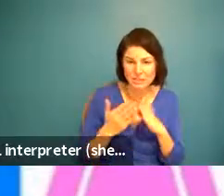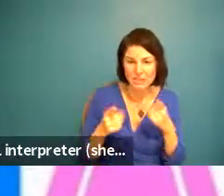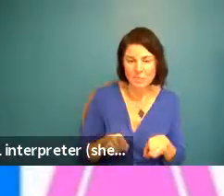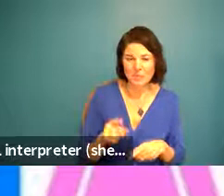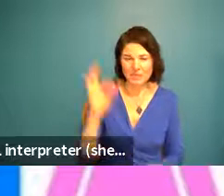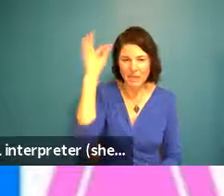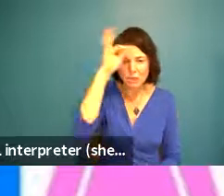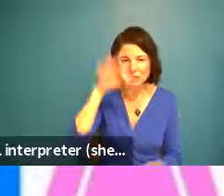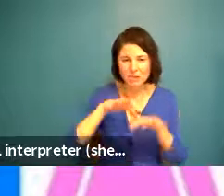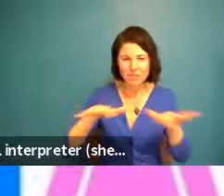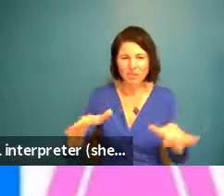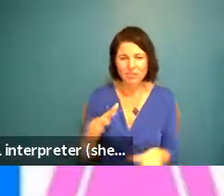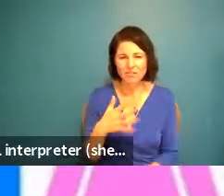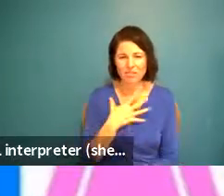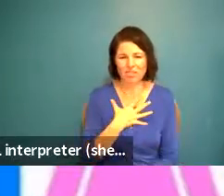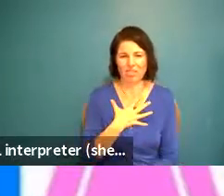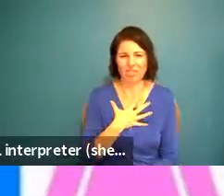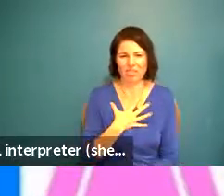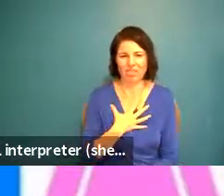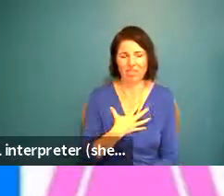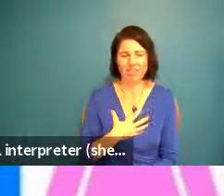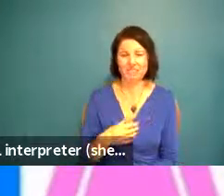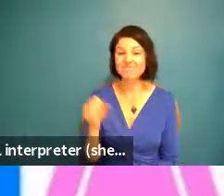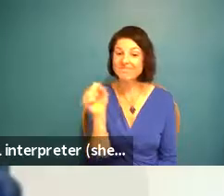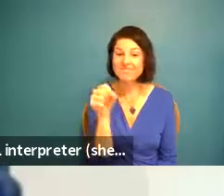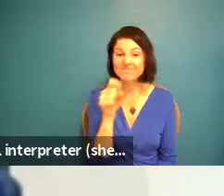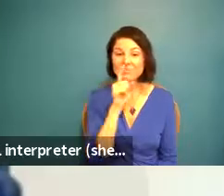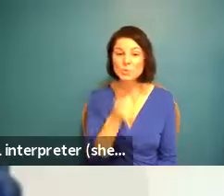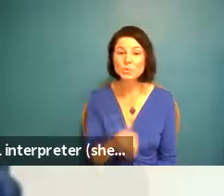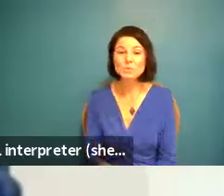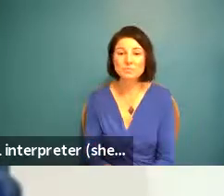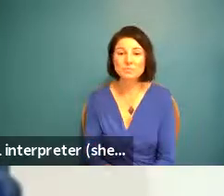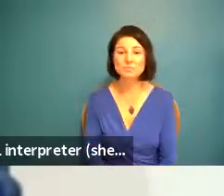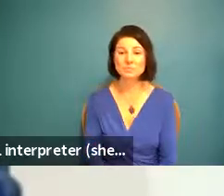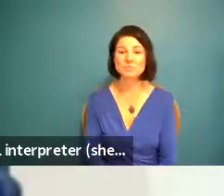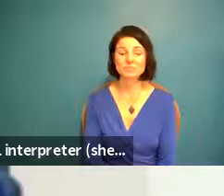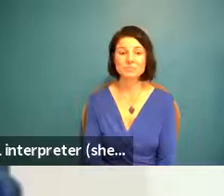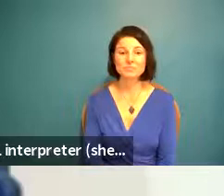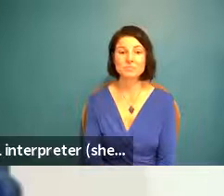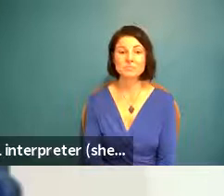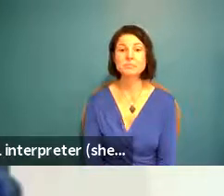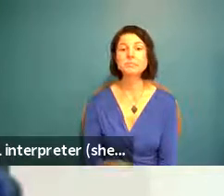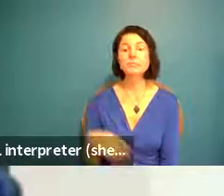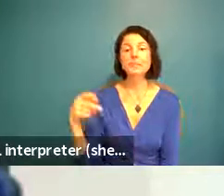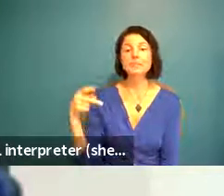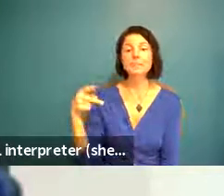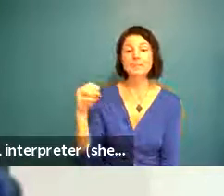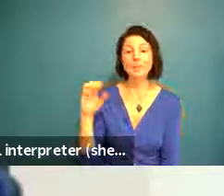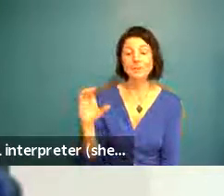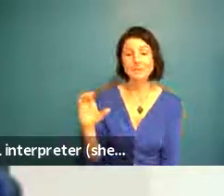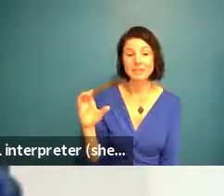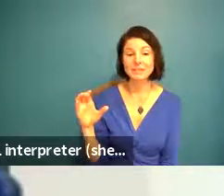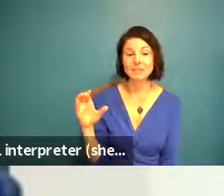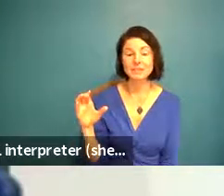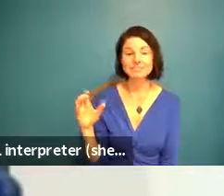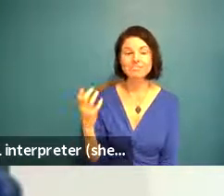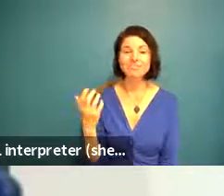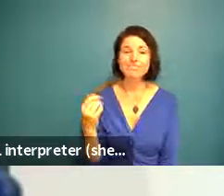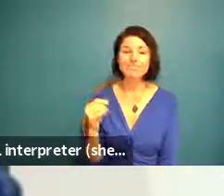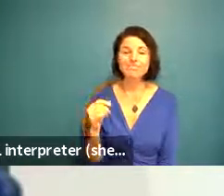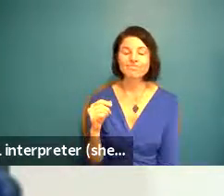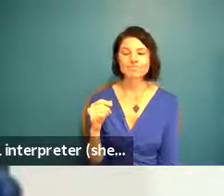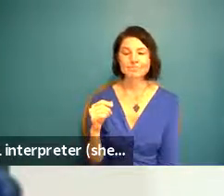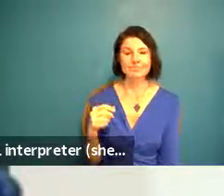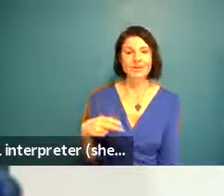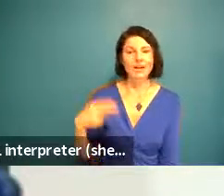Arien Reed he/him: Yeah, it really is, unfortunately, people of color. at much higher rates tend to receive lower level,